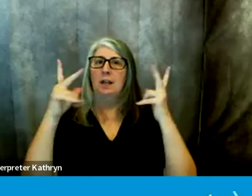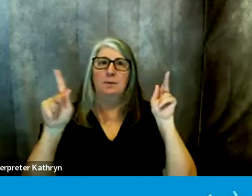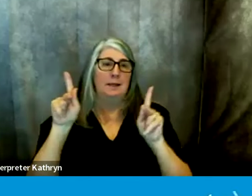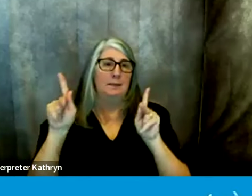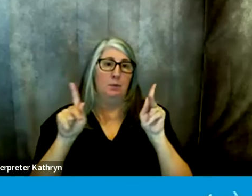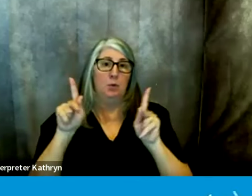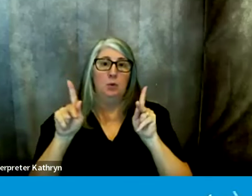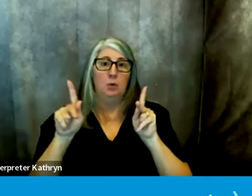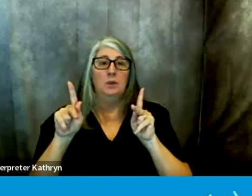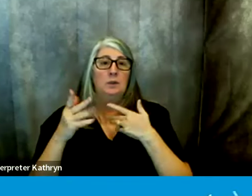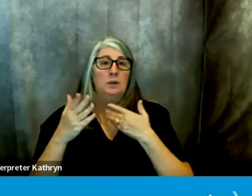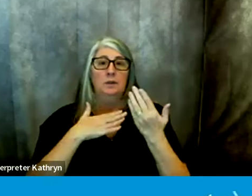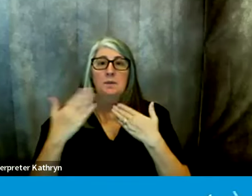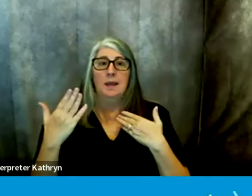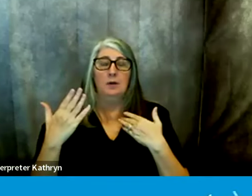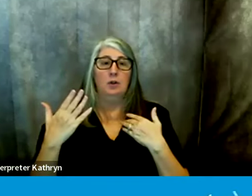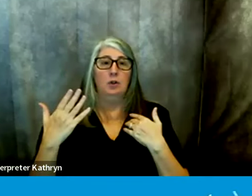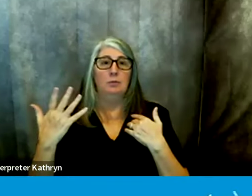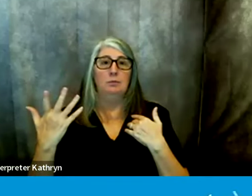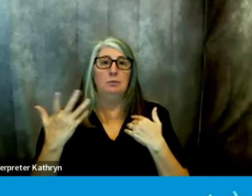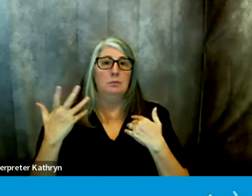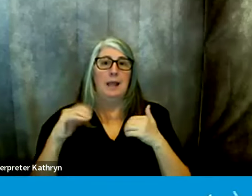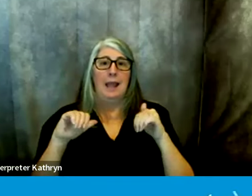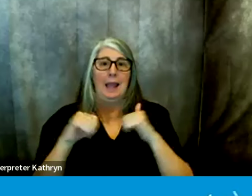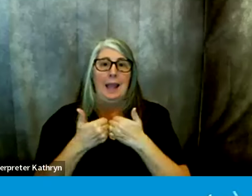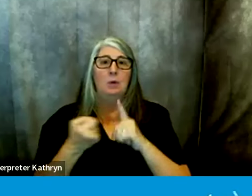regardless of their injury or disease.